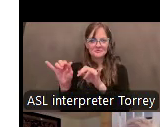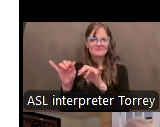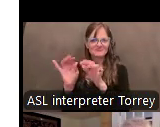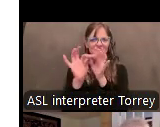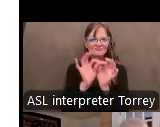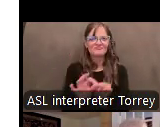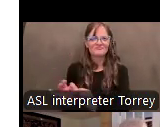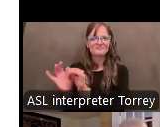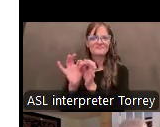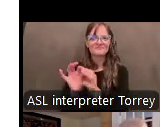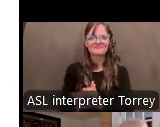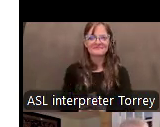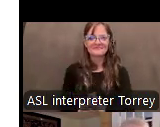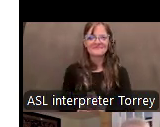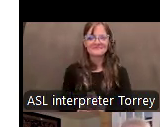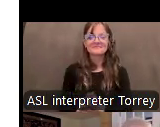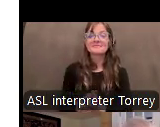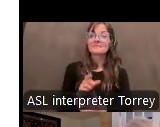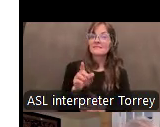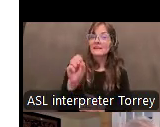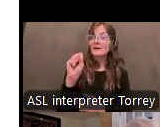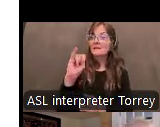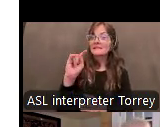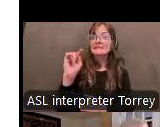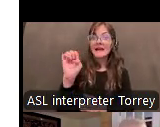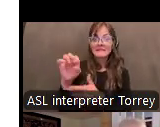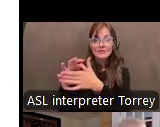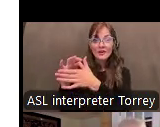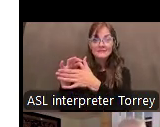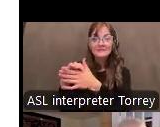Site content and site visits drive program registration.